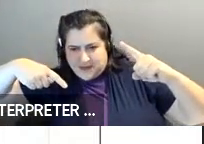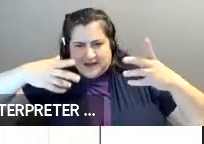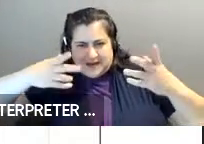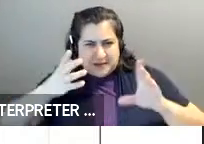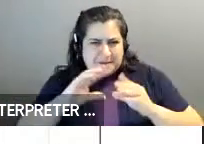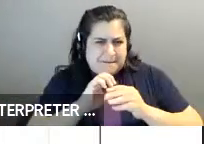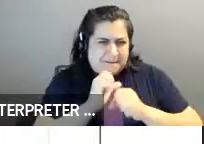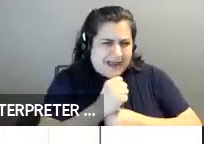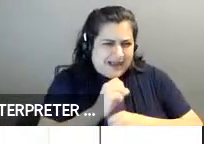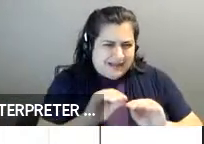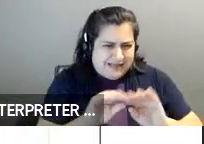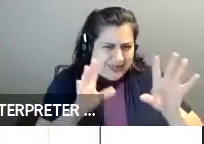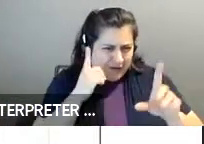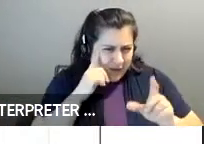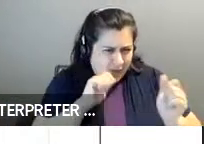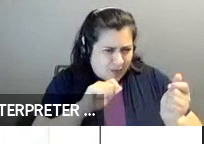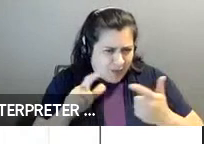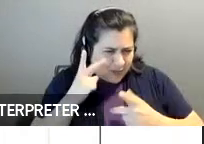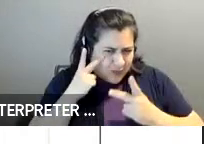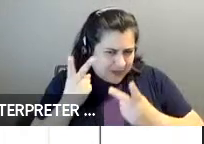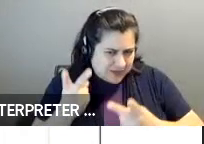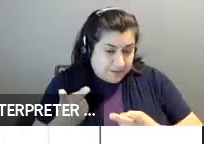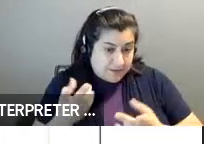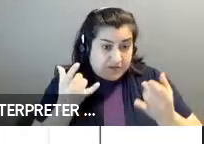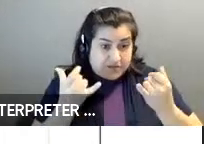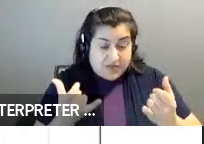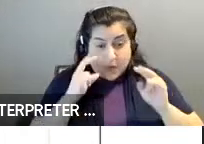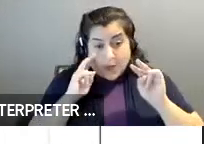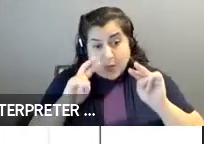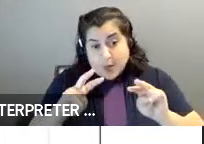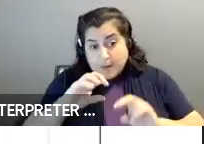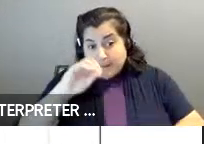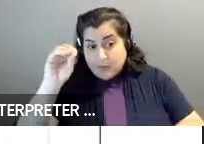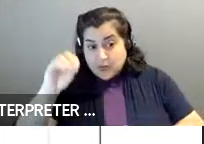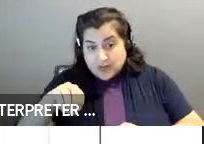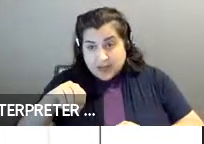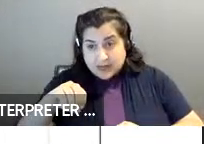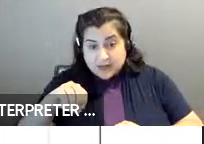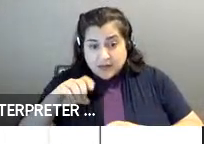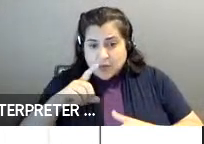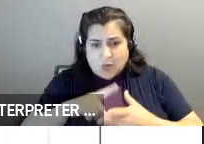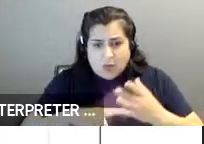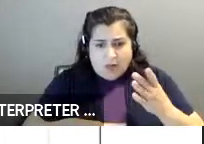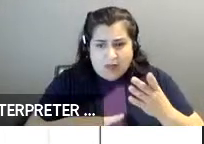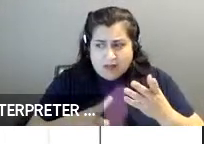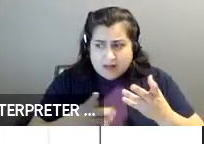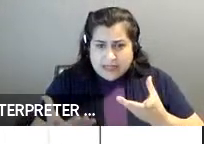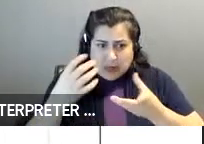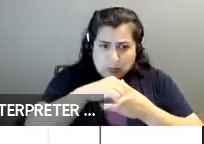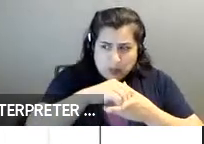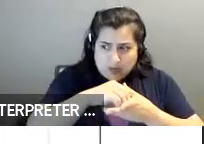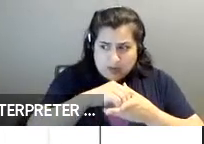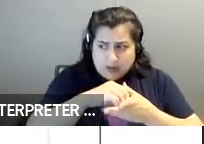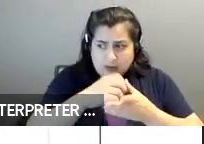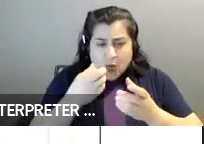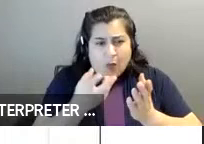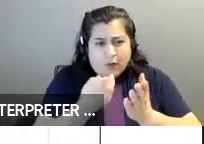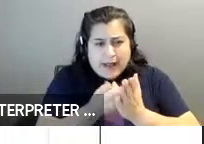Let's look at the percentage included or excluded across these three different scenarios.